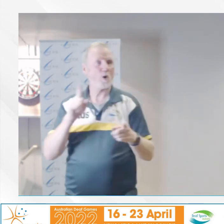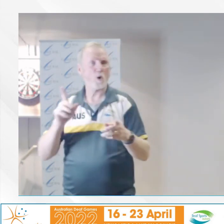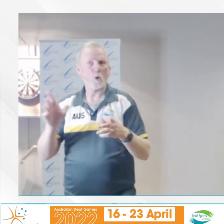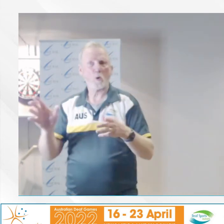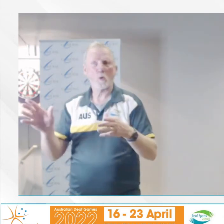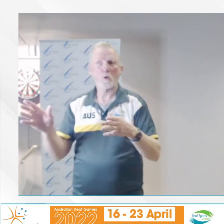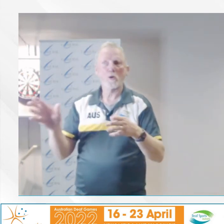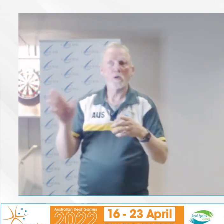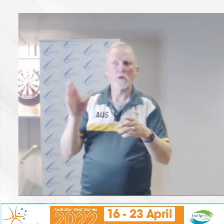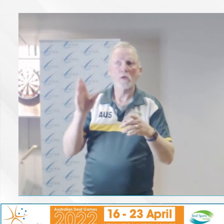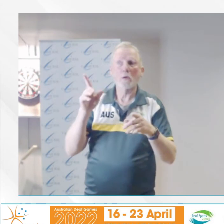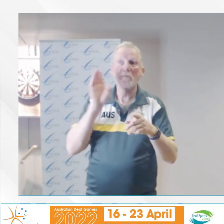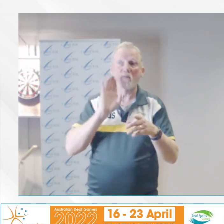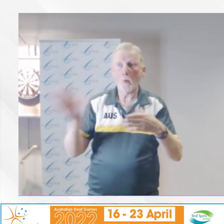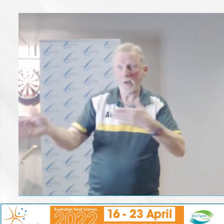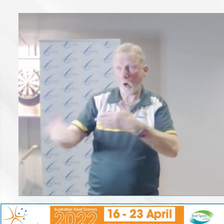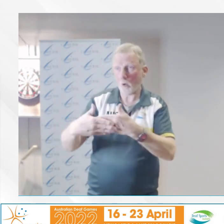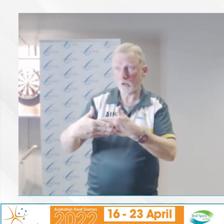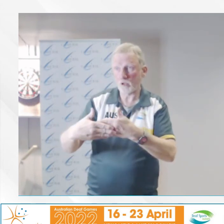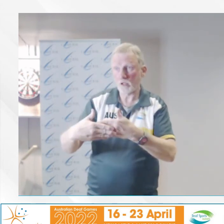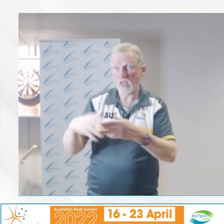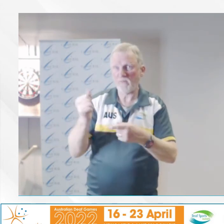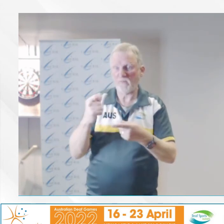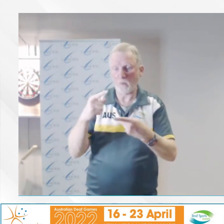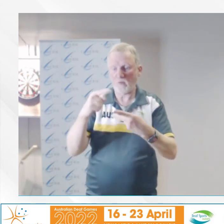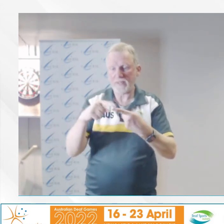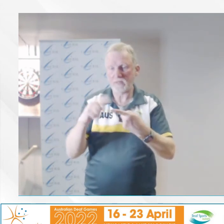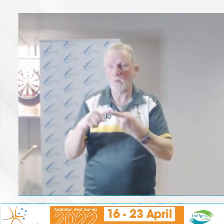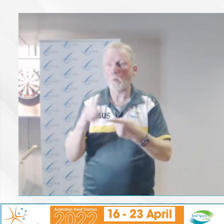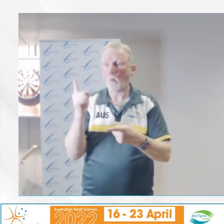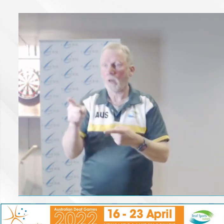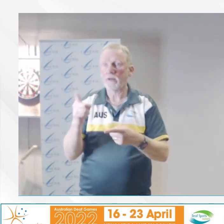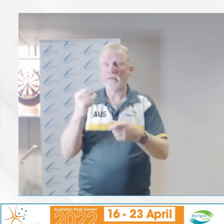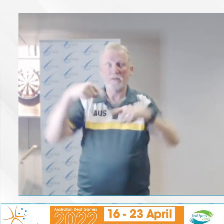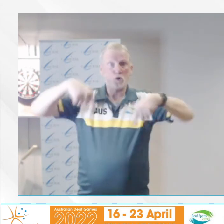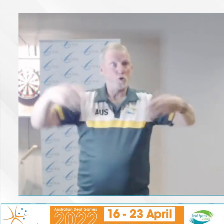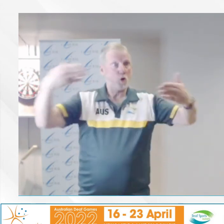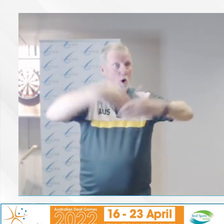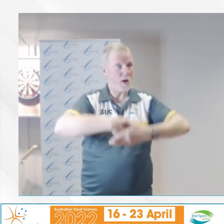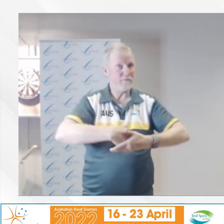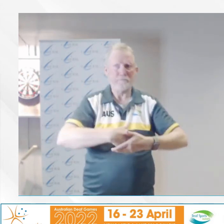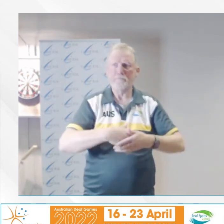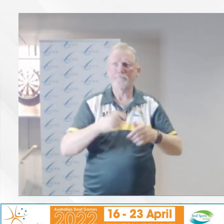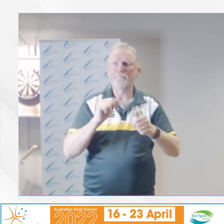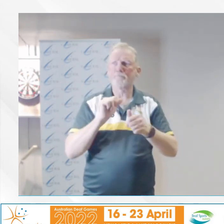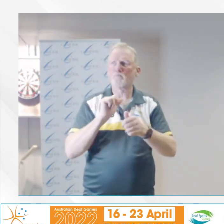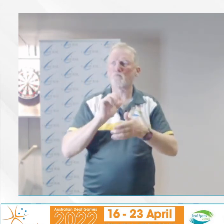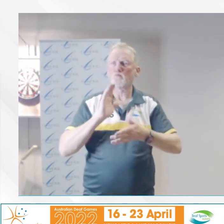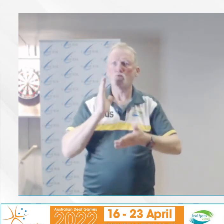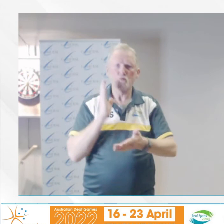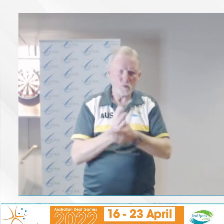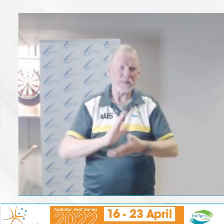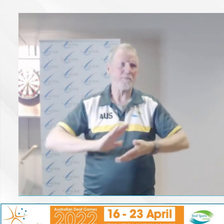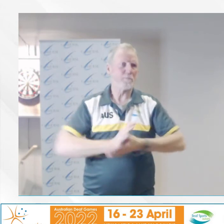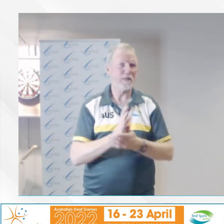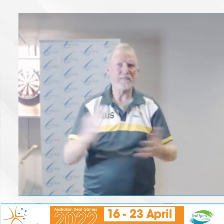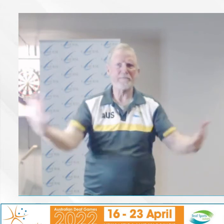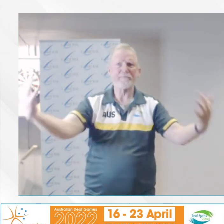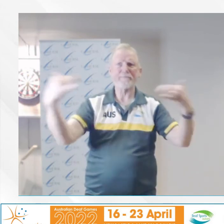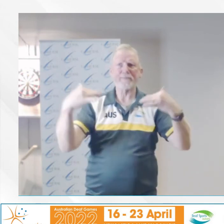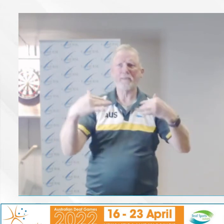your questions i will draw it so close um there's one more thing i wanted to add i really appreciate